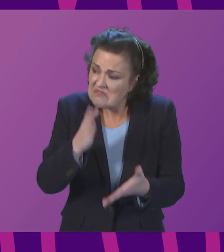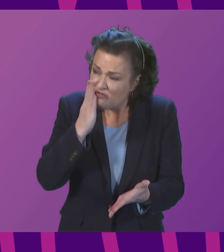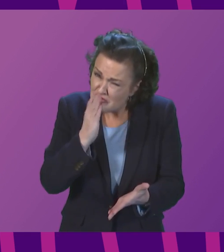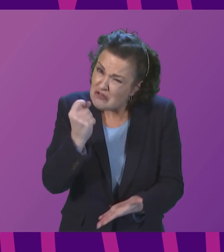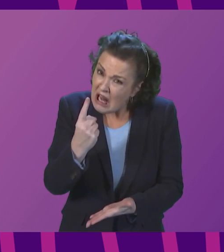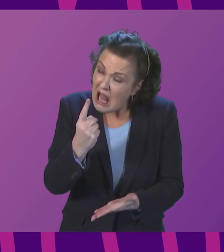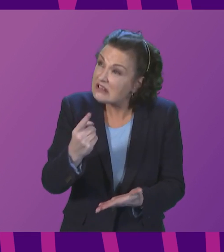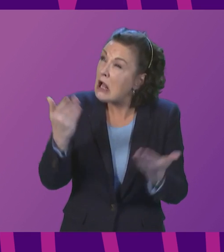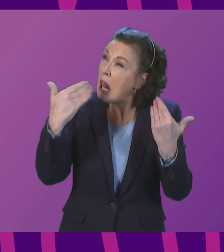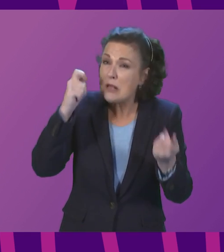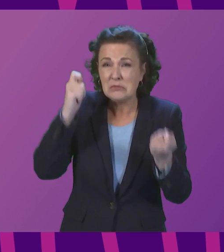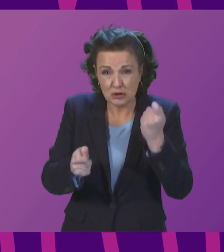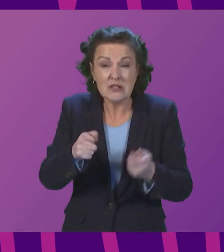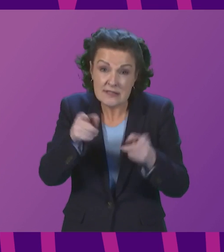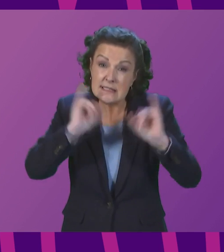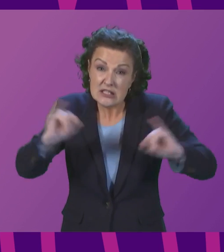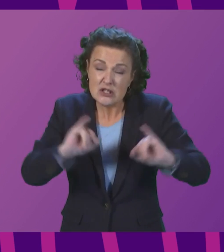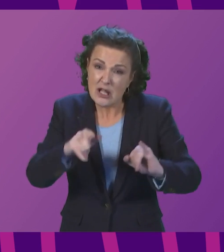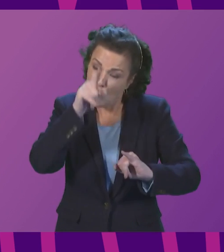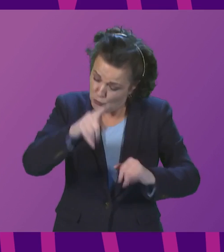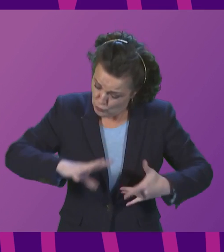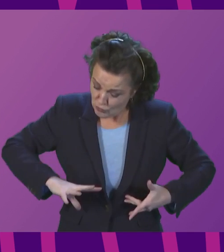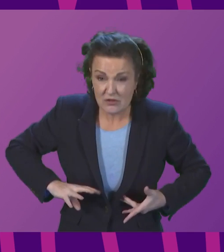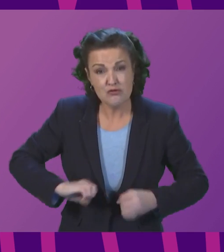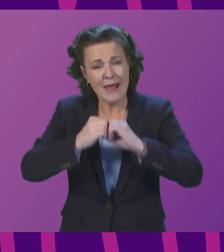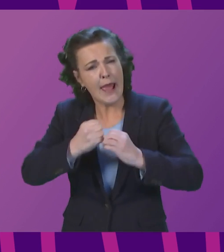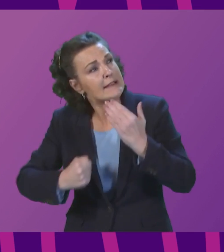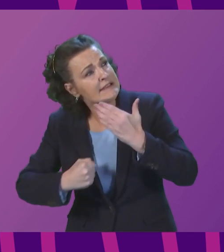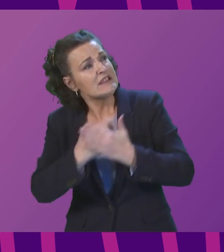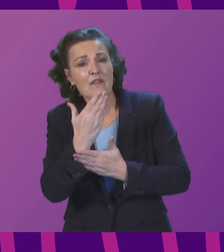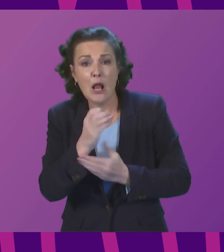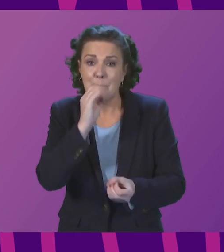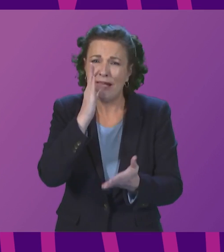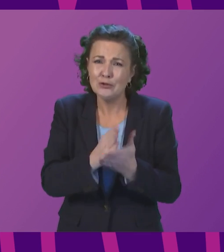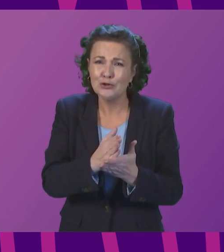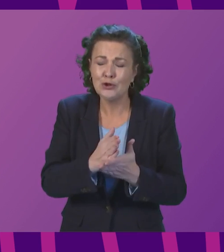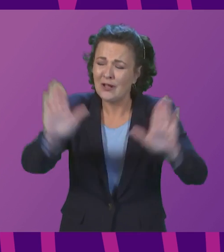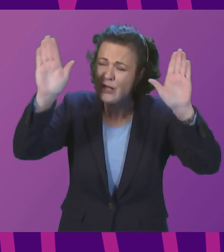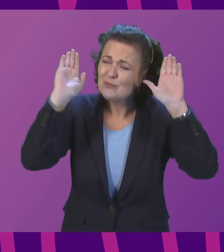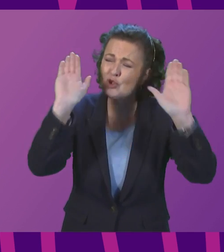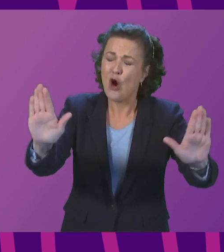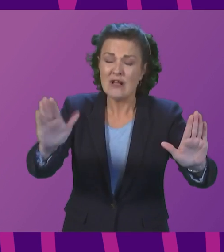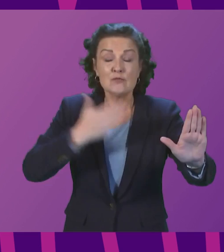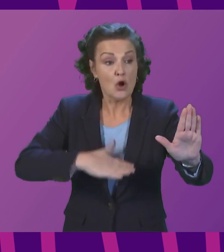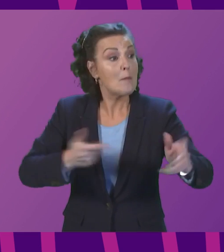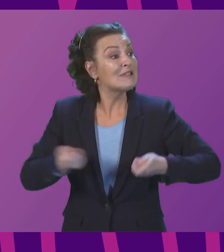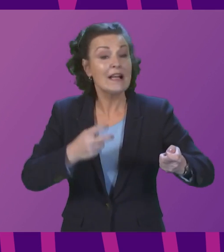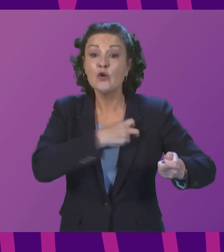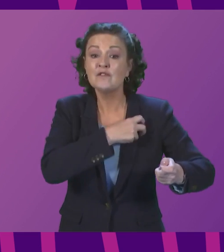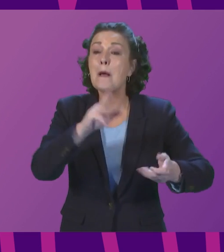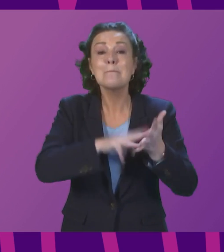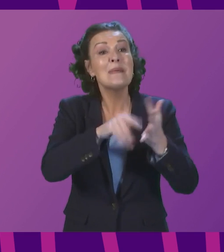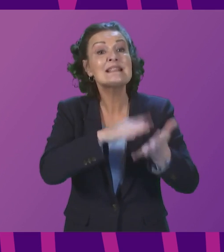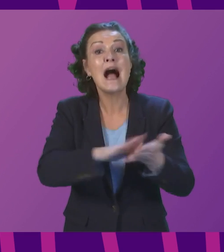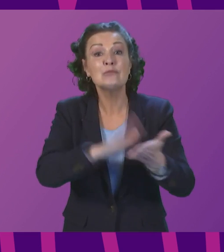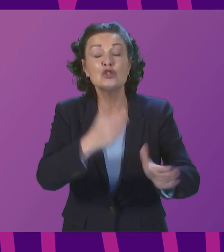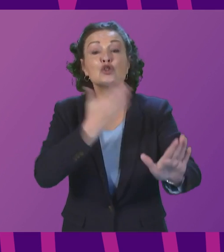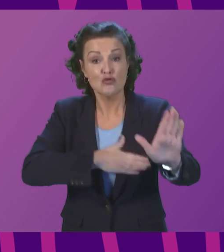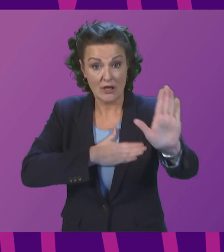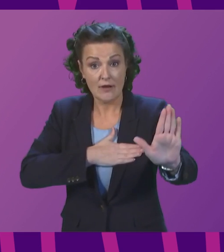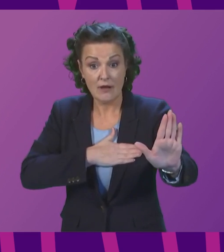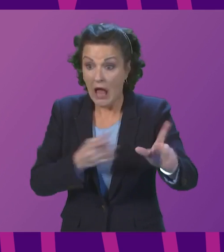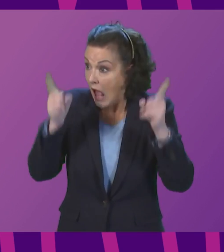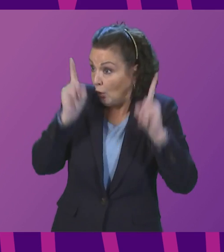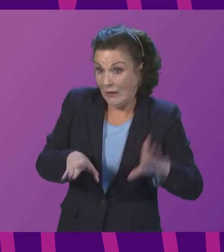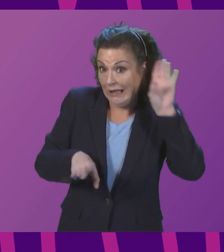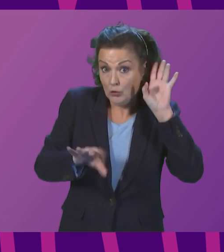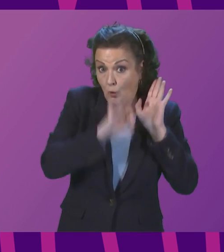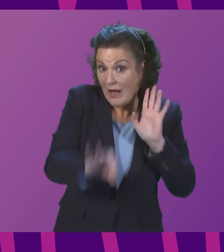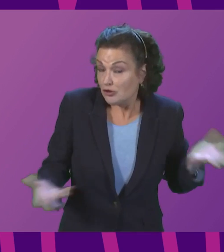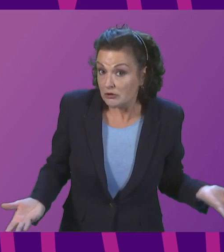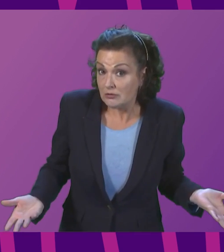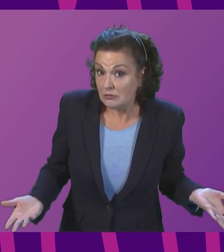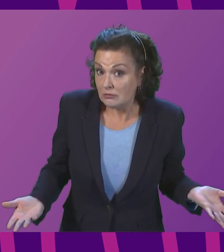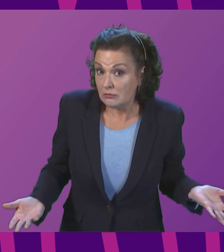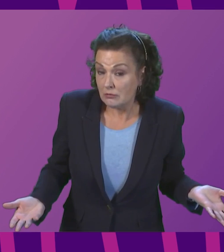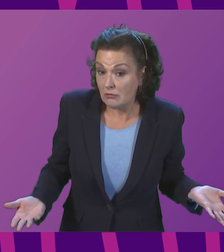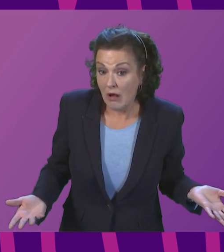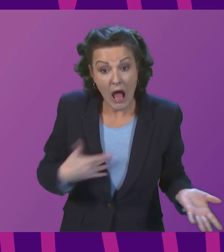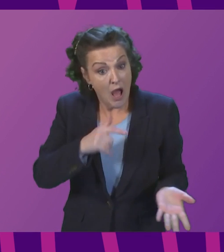Ms Hamilton, I could not hear your question and I am not convinced that the First Minister